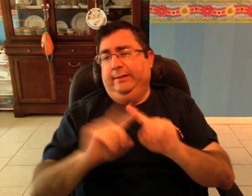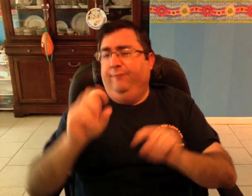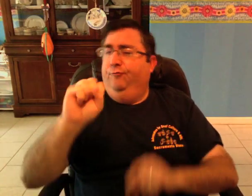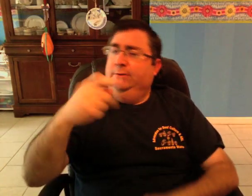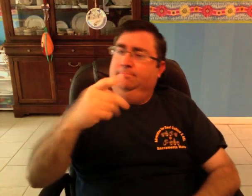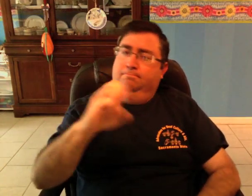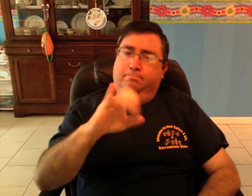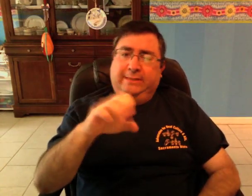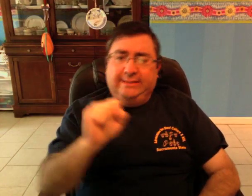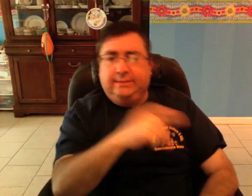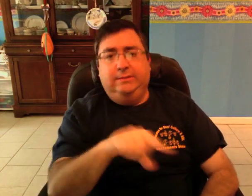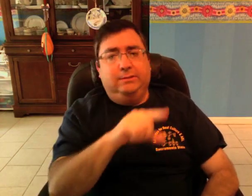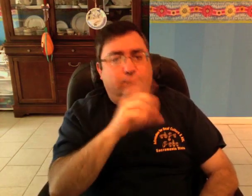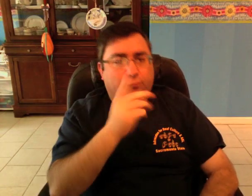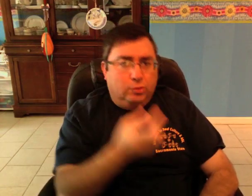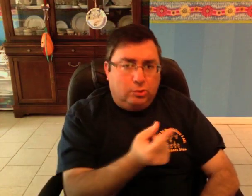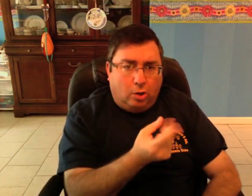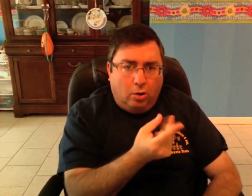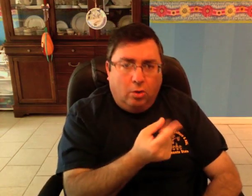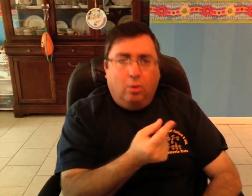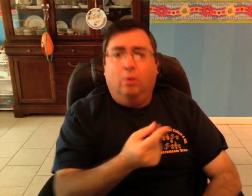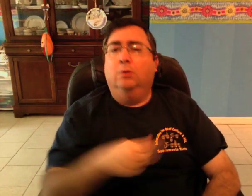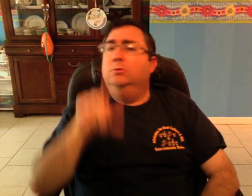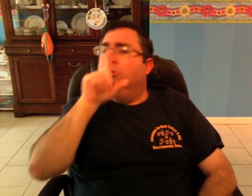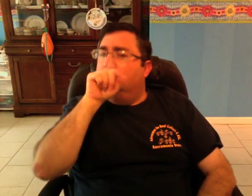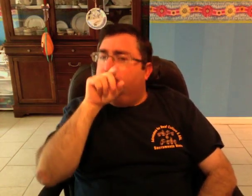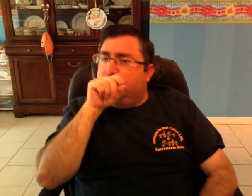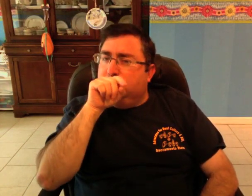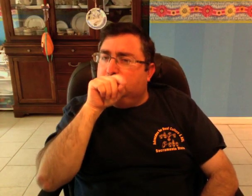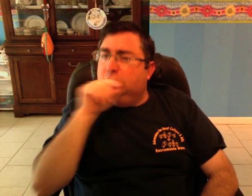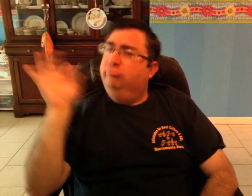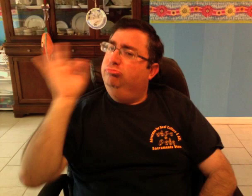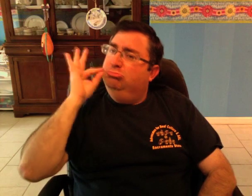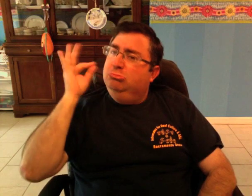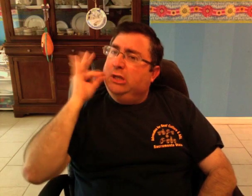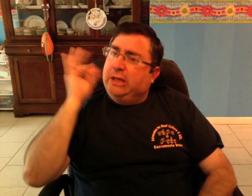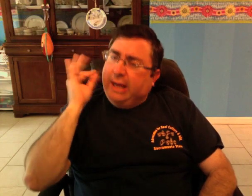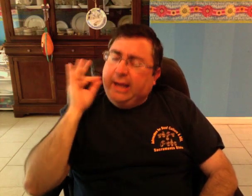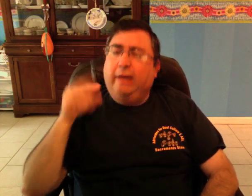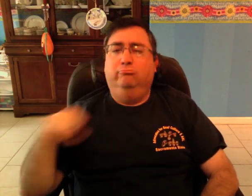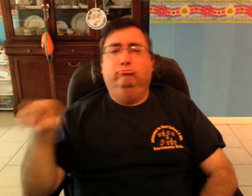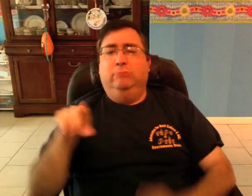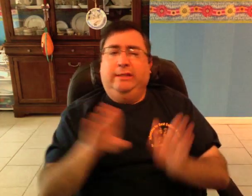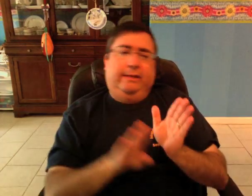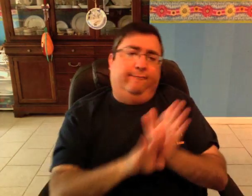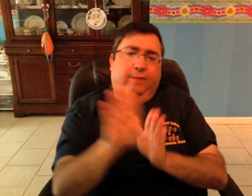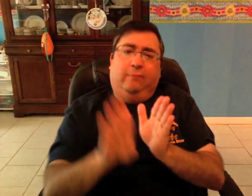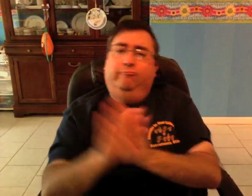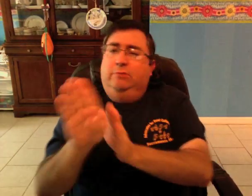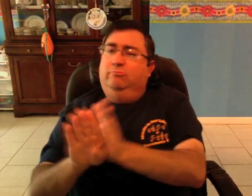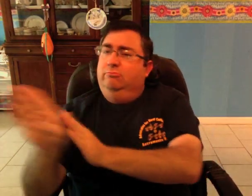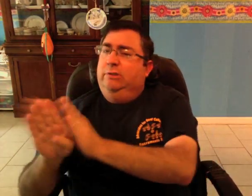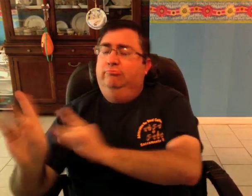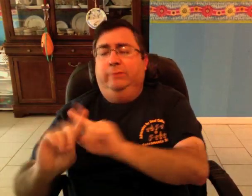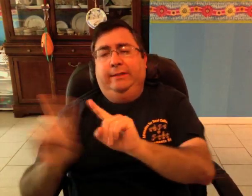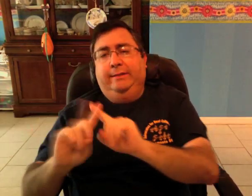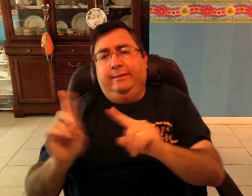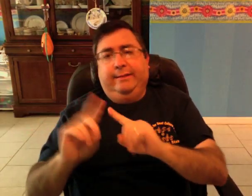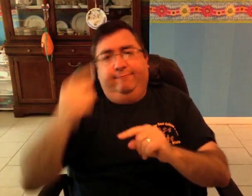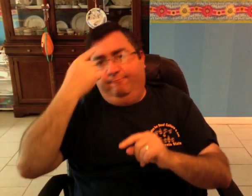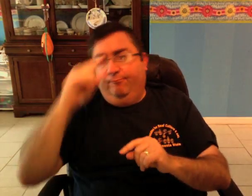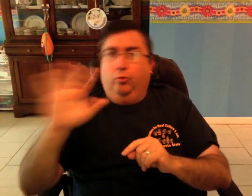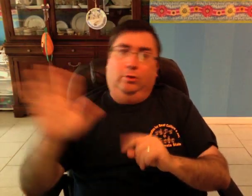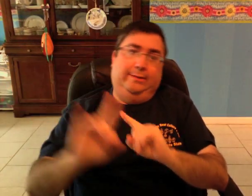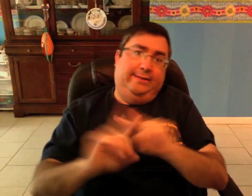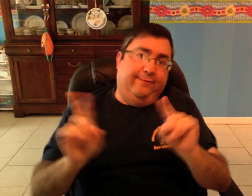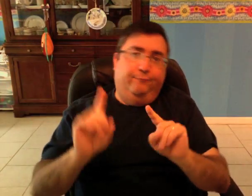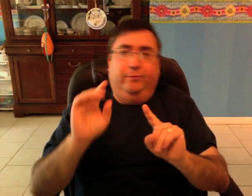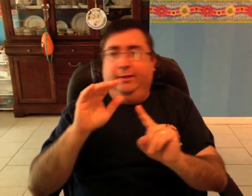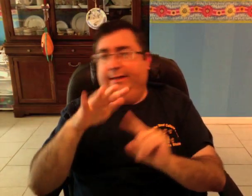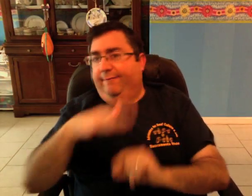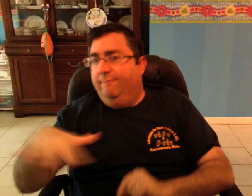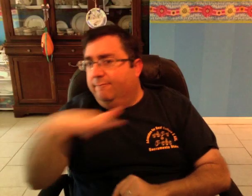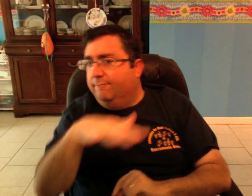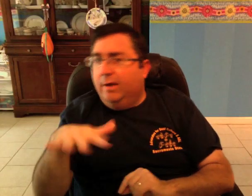Just like there are different species of dogs, cats and birds that developed differently for different environments,